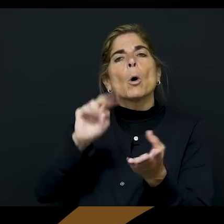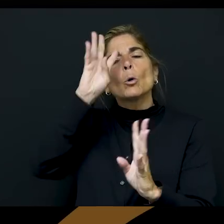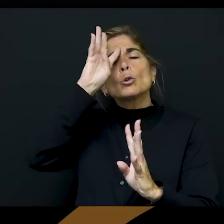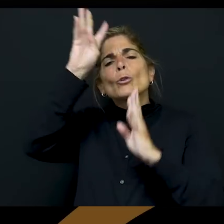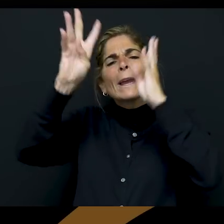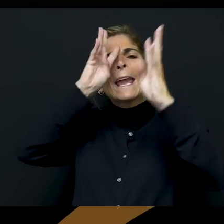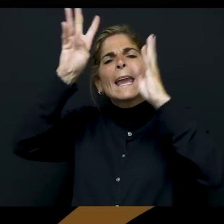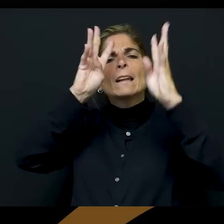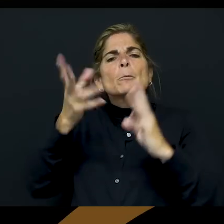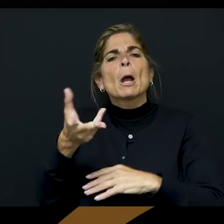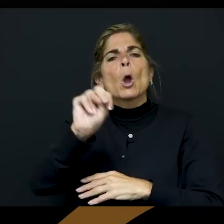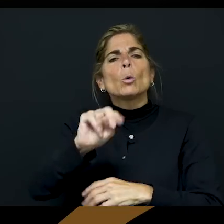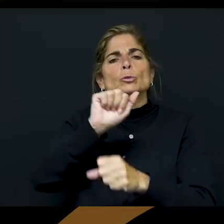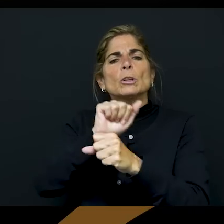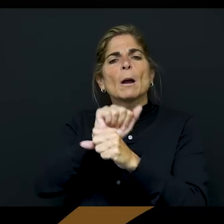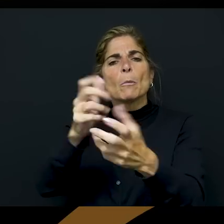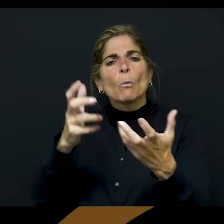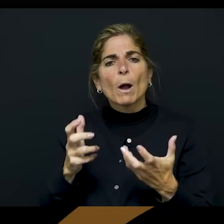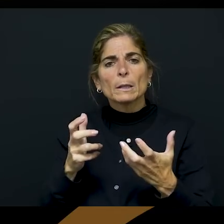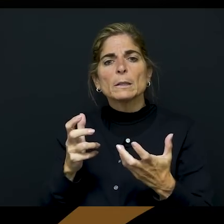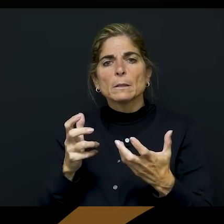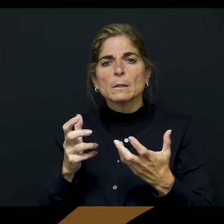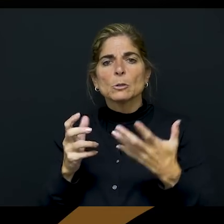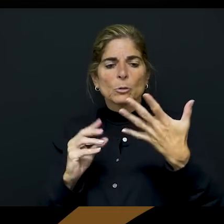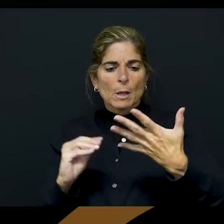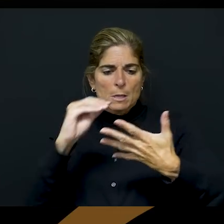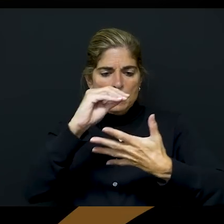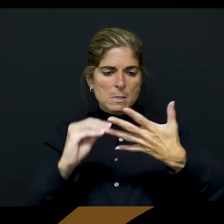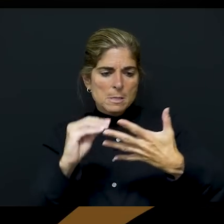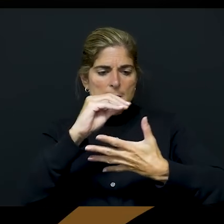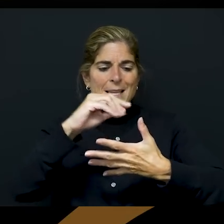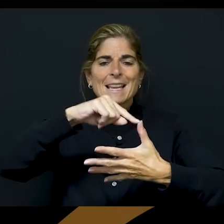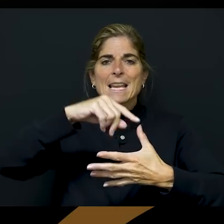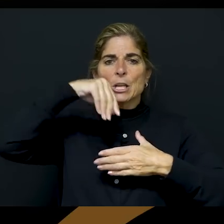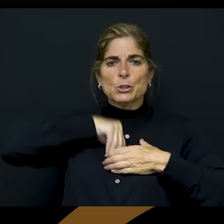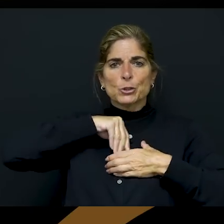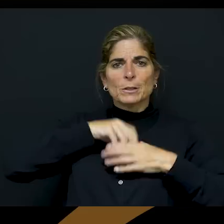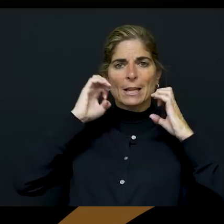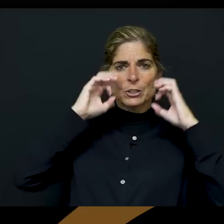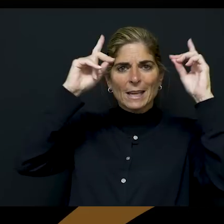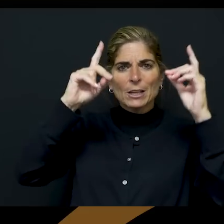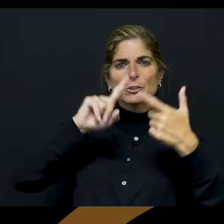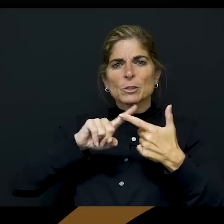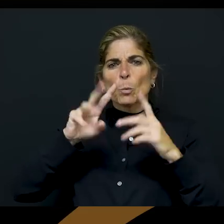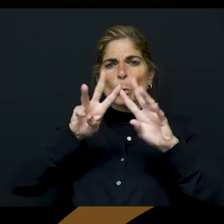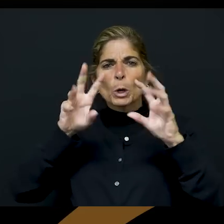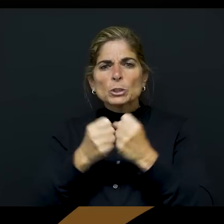I was given a blank sheet of paper to make my job my own. There was so many things I wanted to do and I prioritized